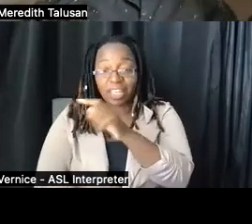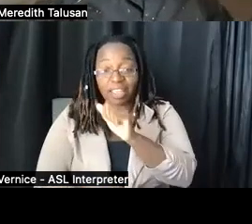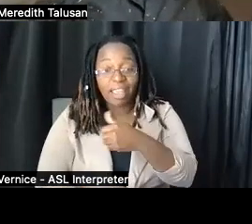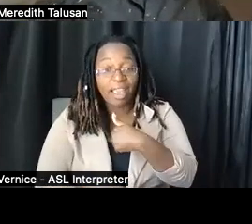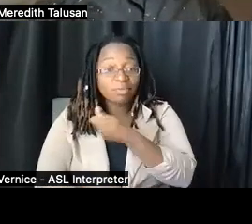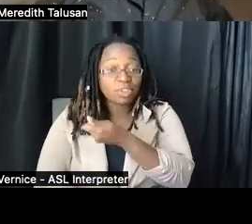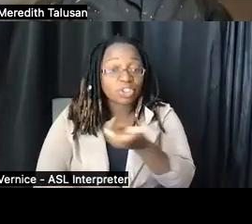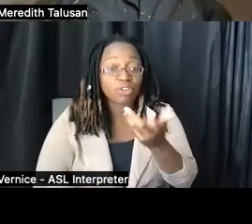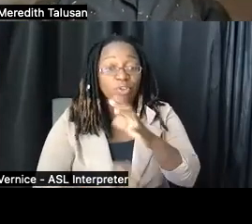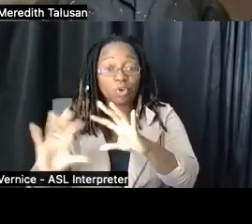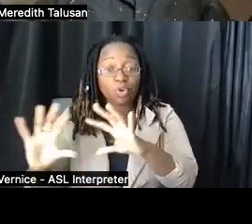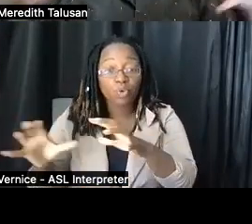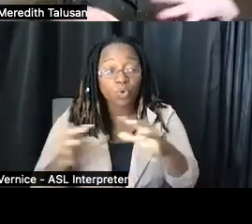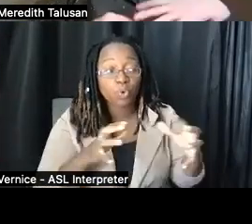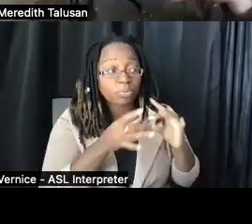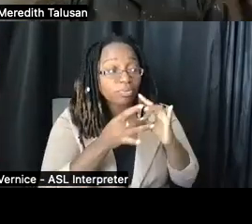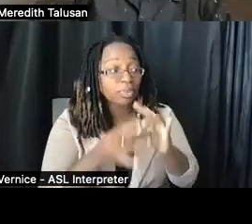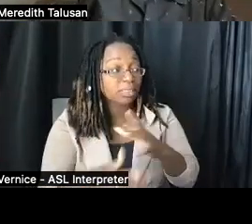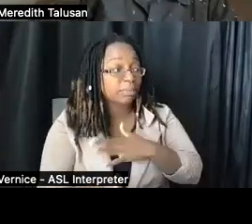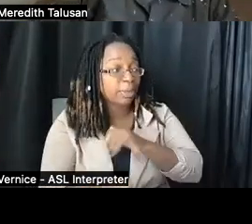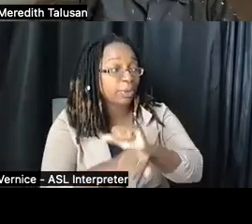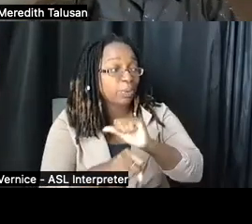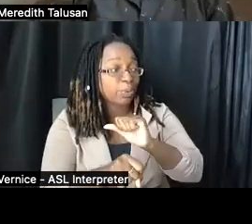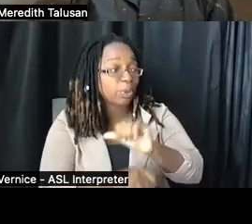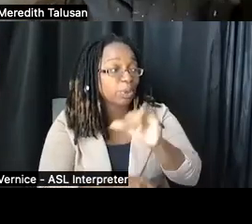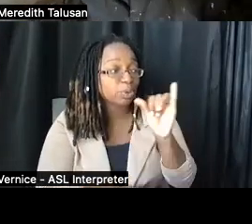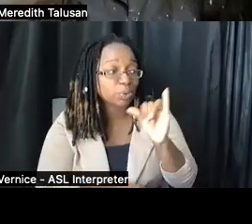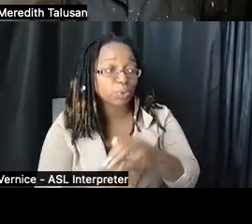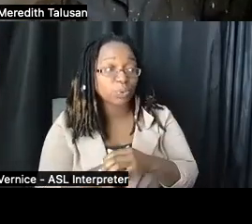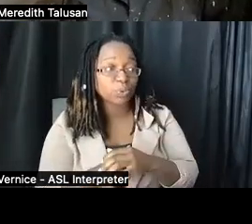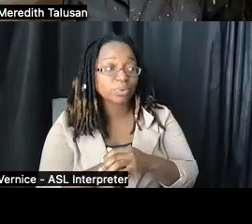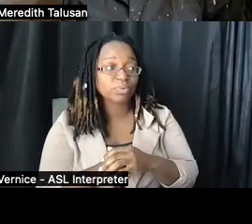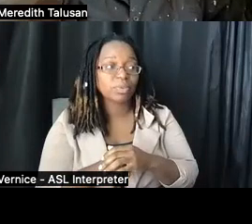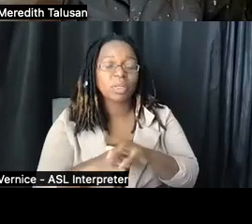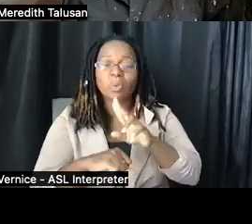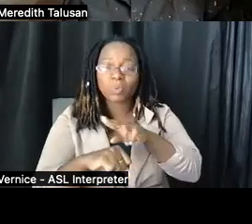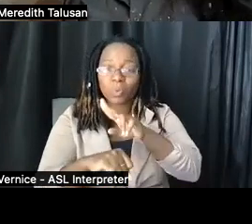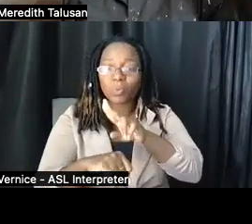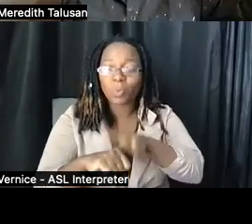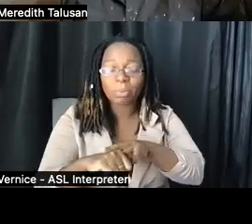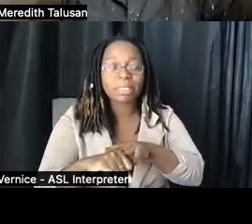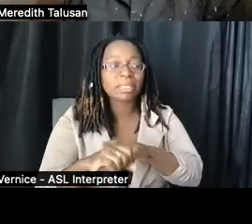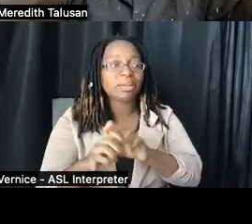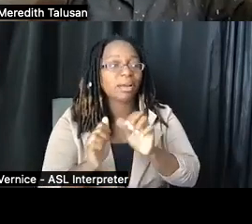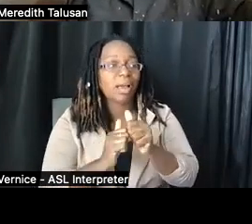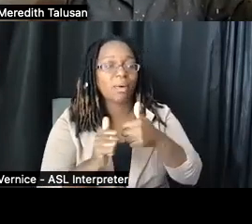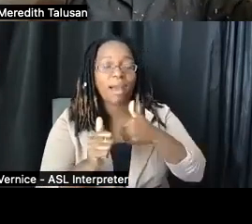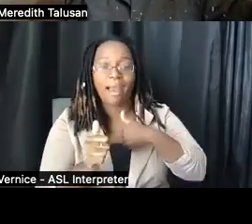directly tied to what I'm doing, they are also